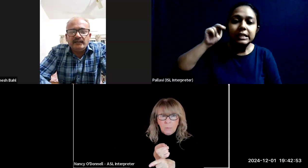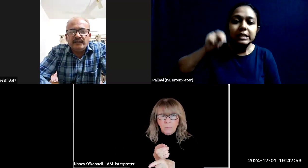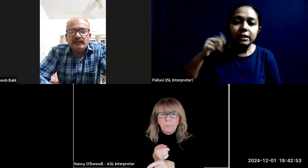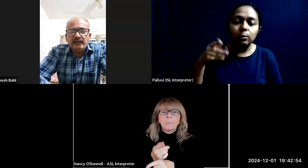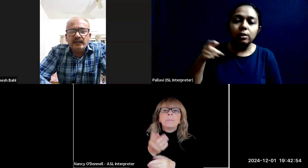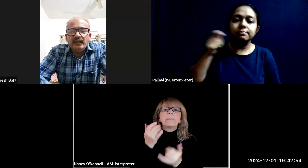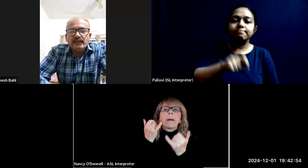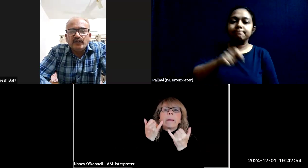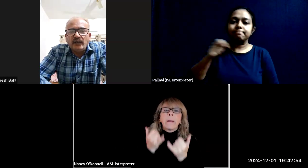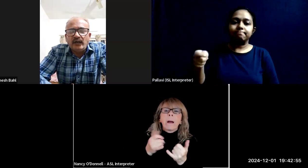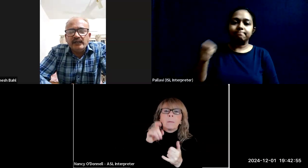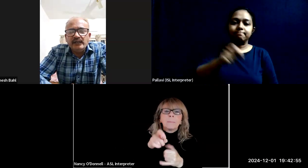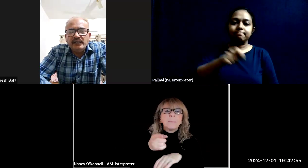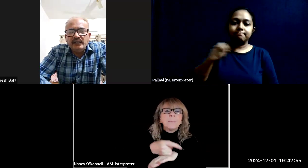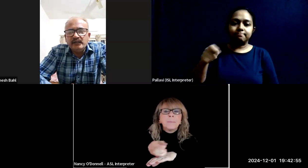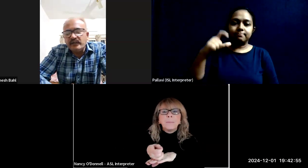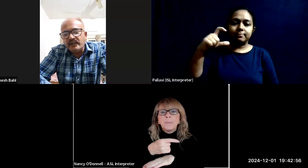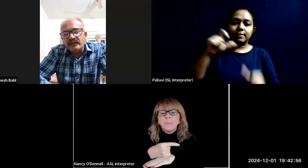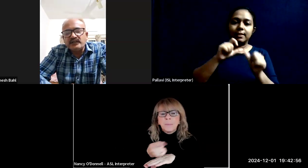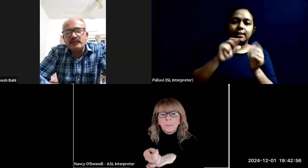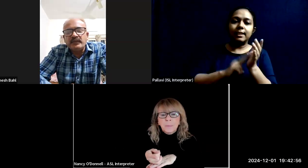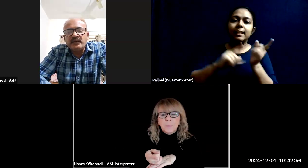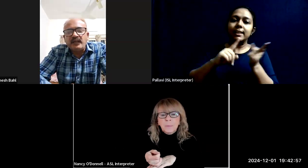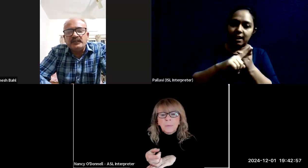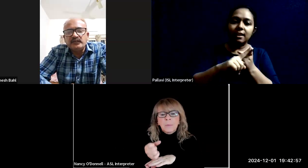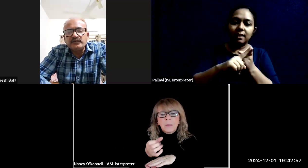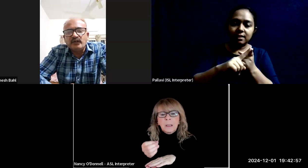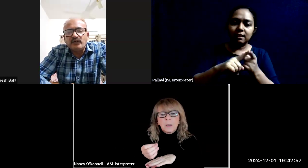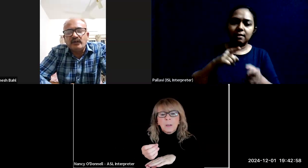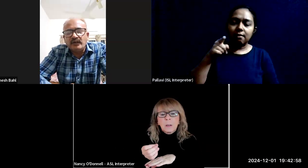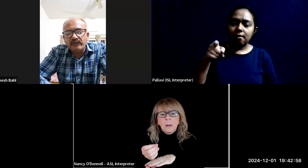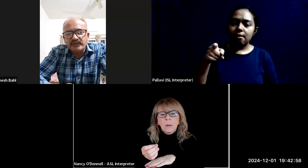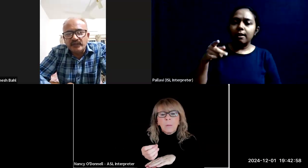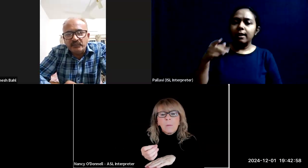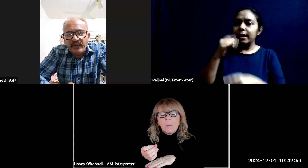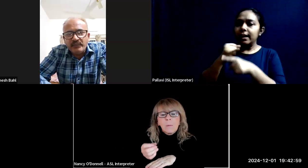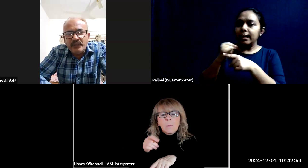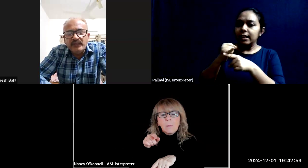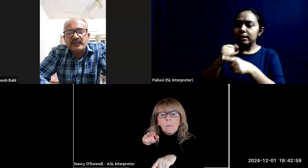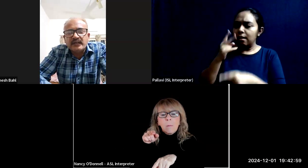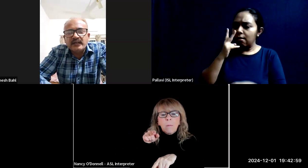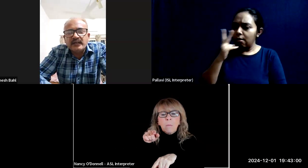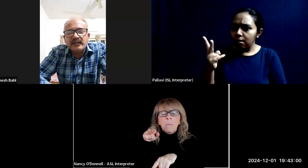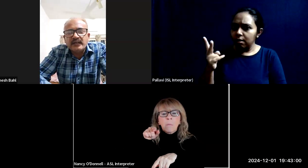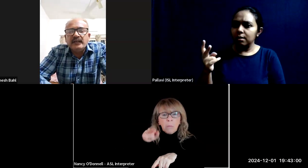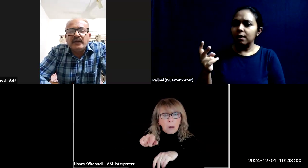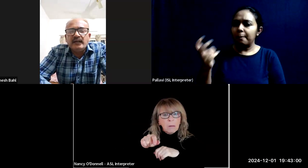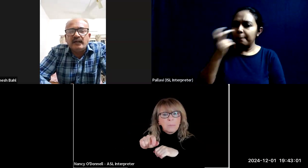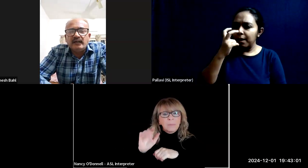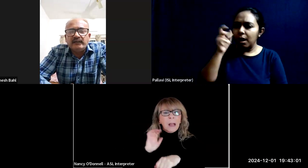Okay, so Hunny during internship in an NGO saw visually impaired people struggling